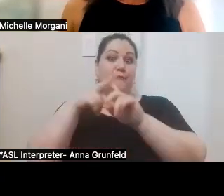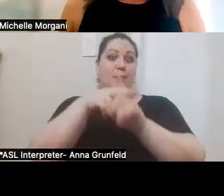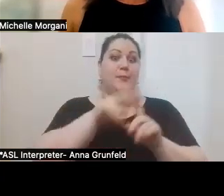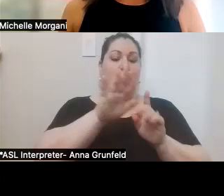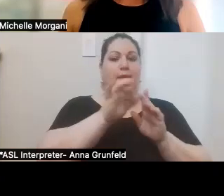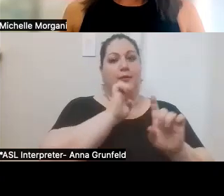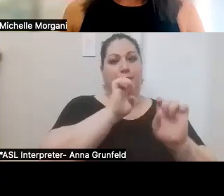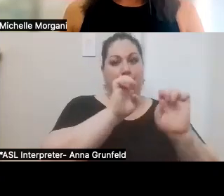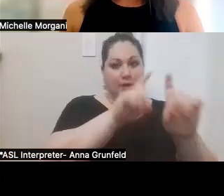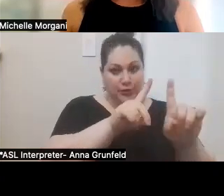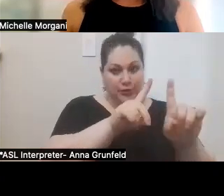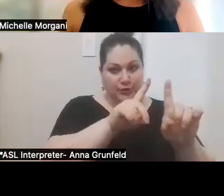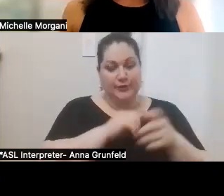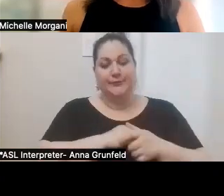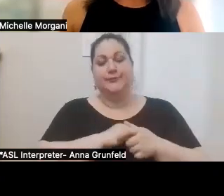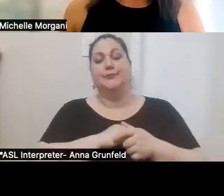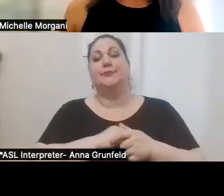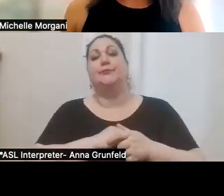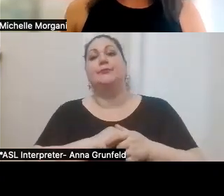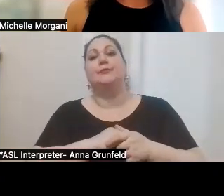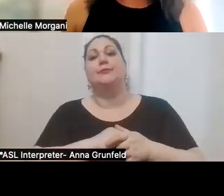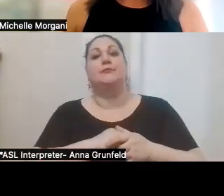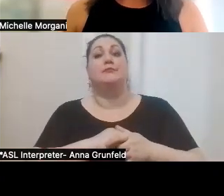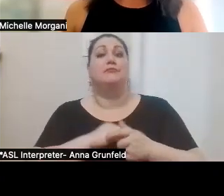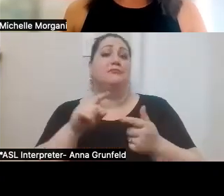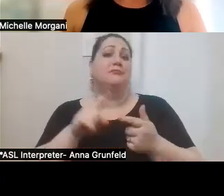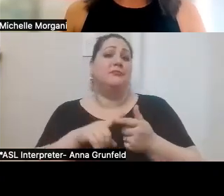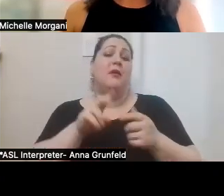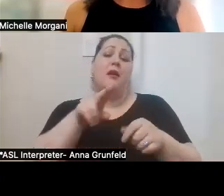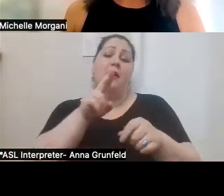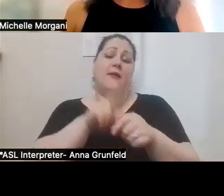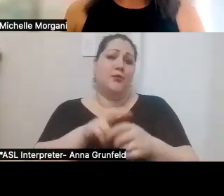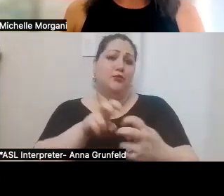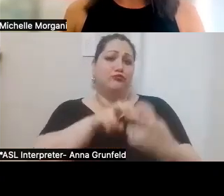Then we are, of course, meeting with our students and considering a lot of their own